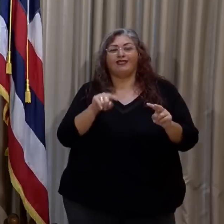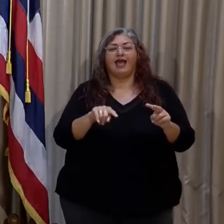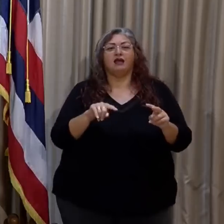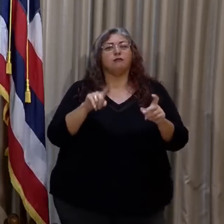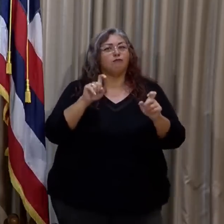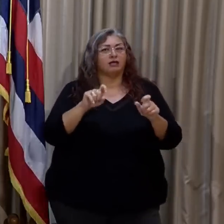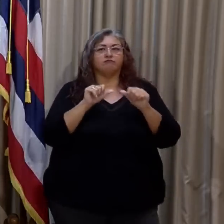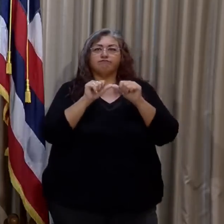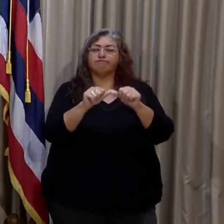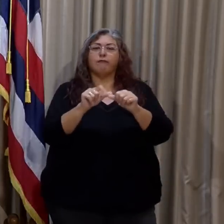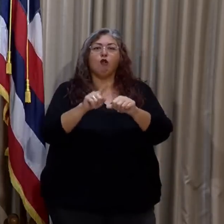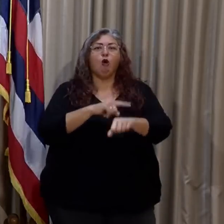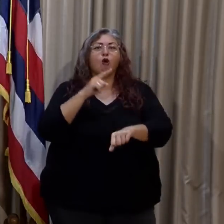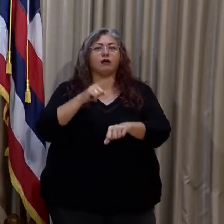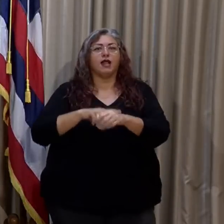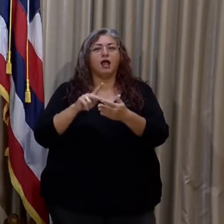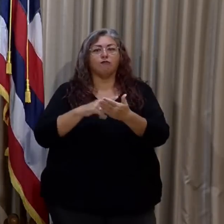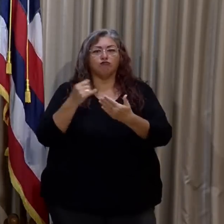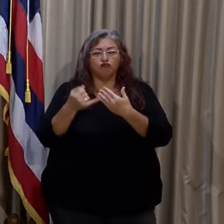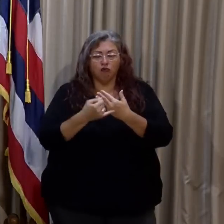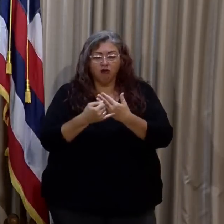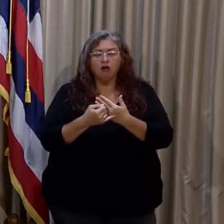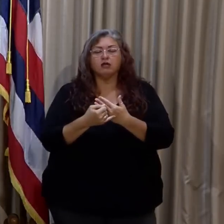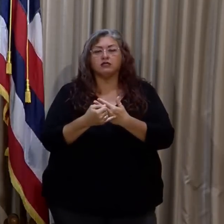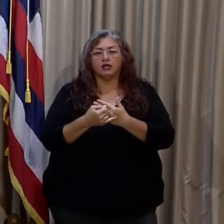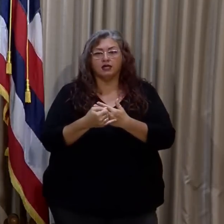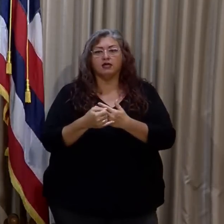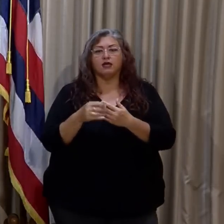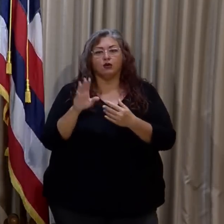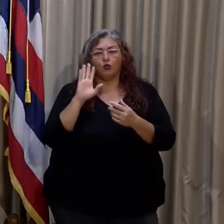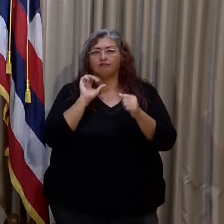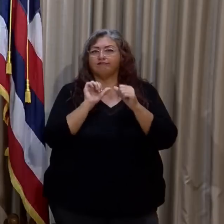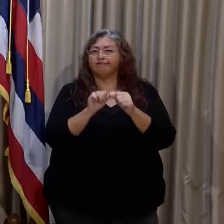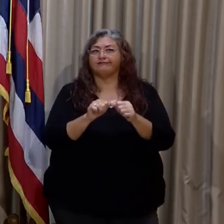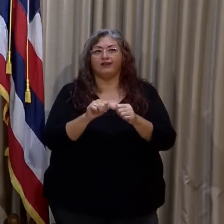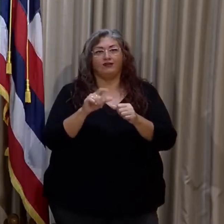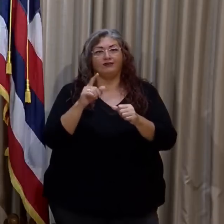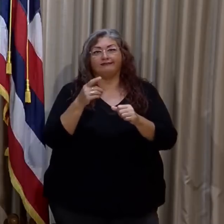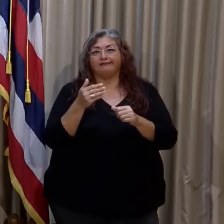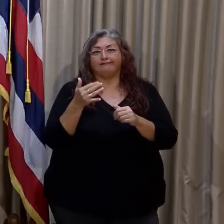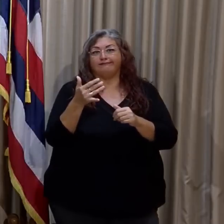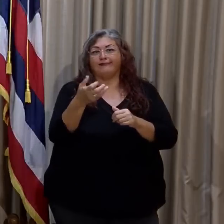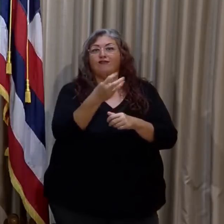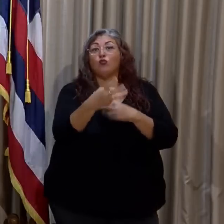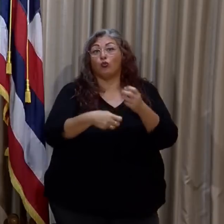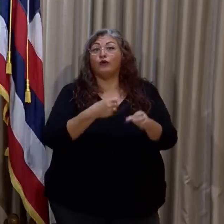WELL AS ONGOING TRAINING FOR INDIVIDUALS. WHERE LOOKING AT THIS AS A LONG-TERM PROJECT, SOMETHING WE